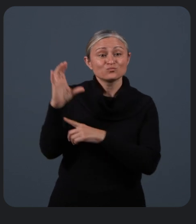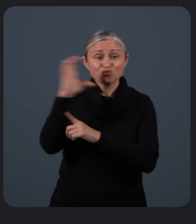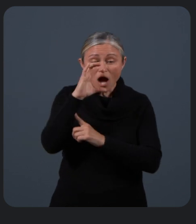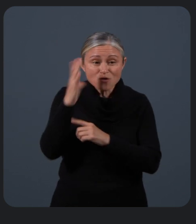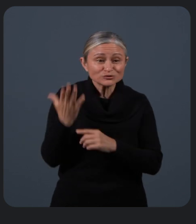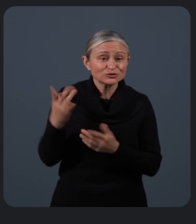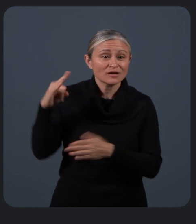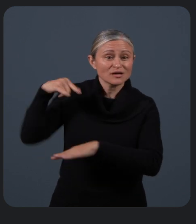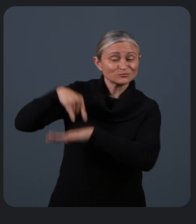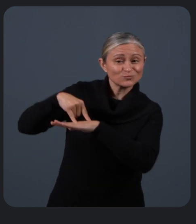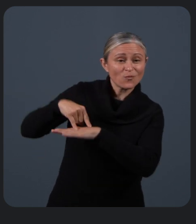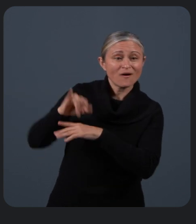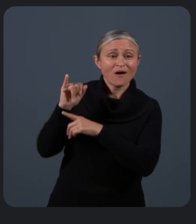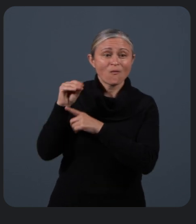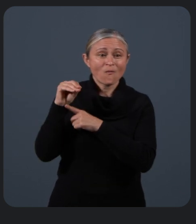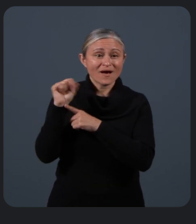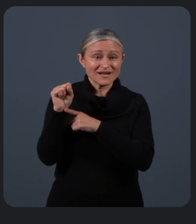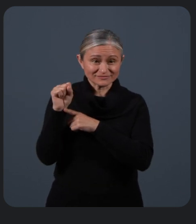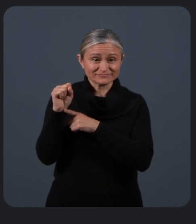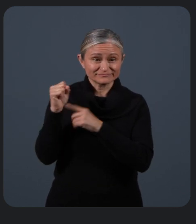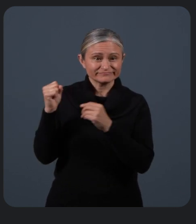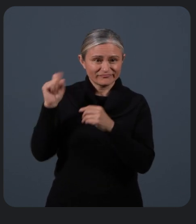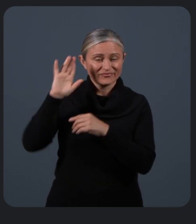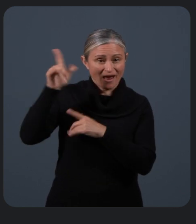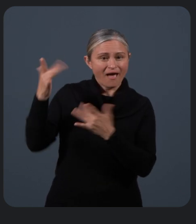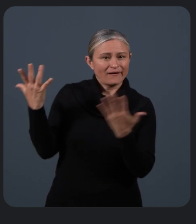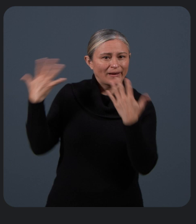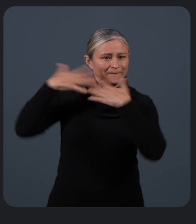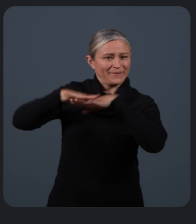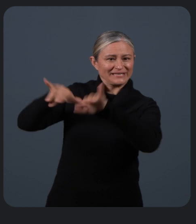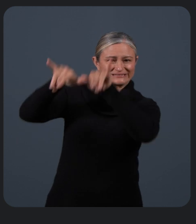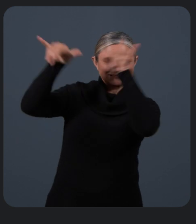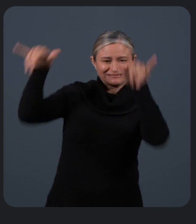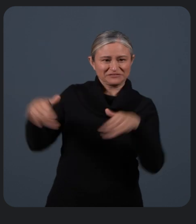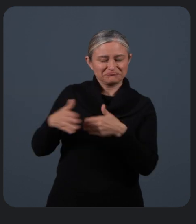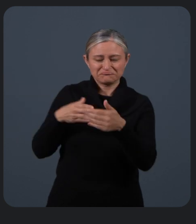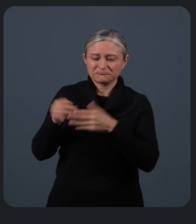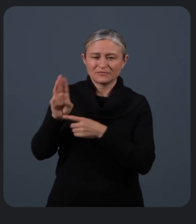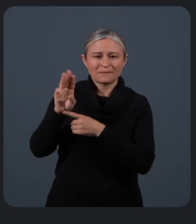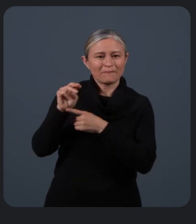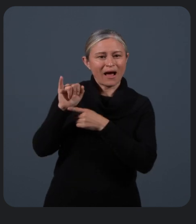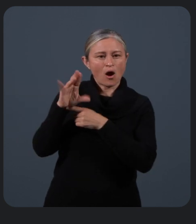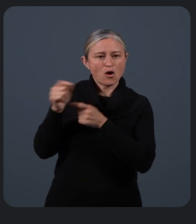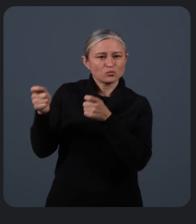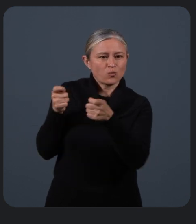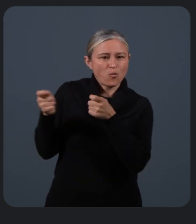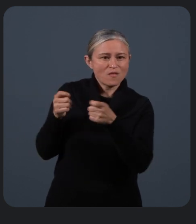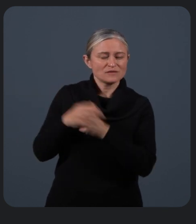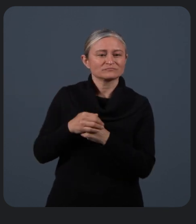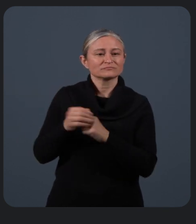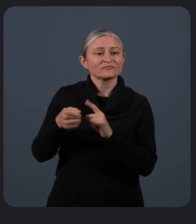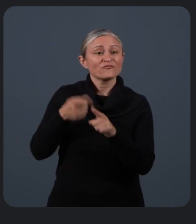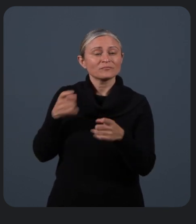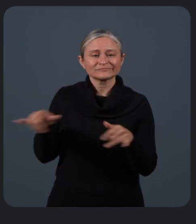Android, iOS, even embedded systems and microcontrollers, all from the same code and with open-source tools